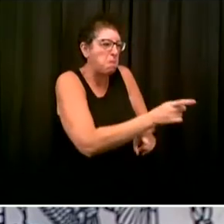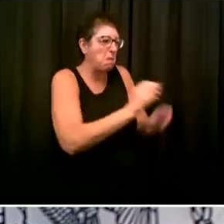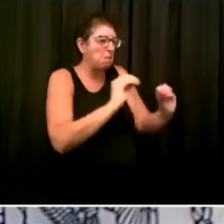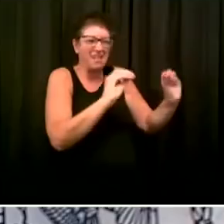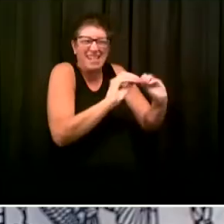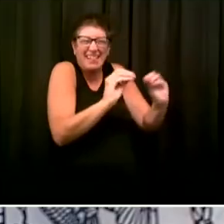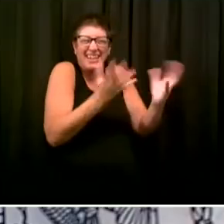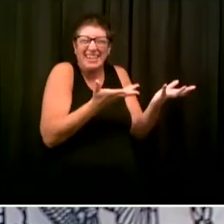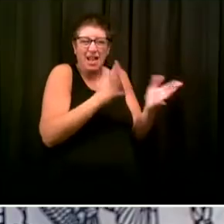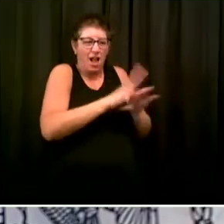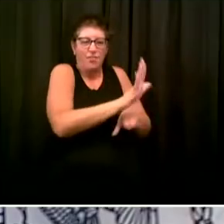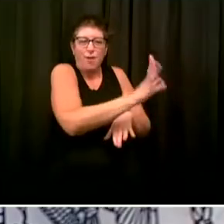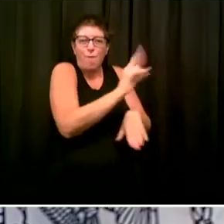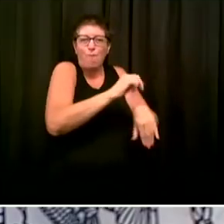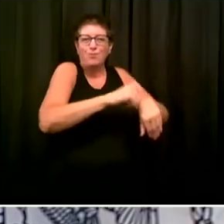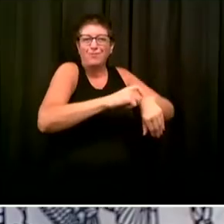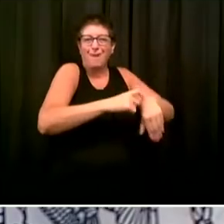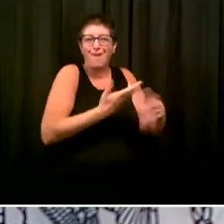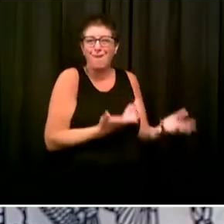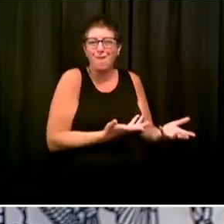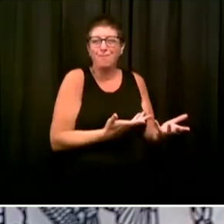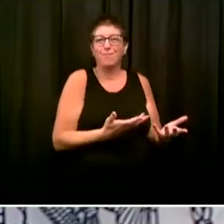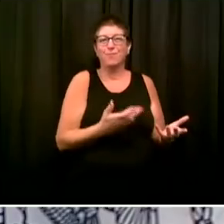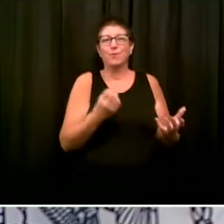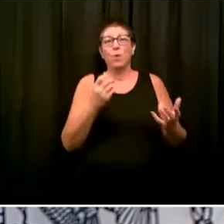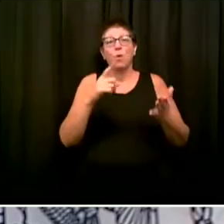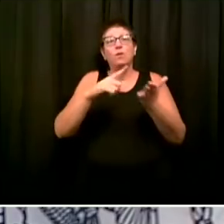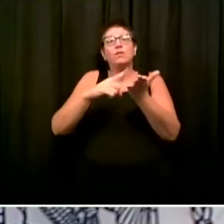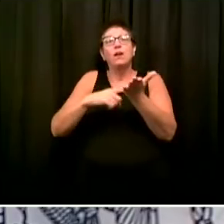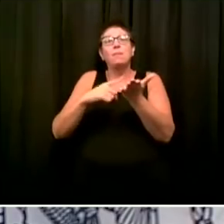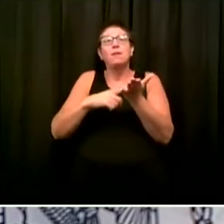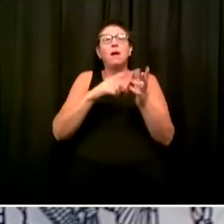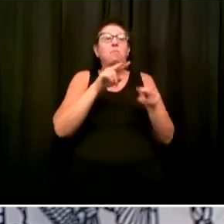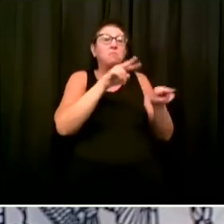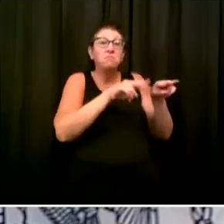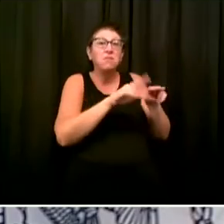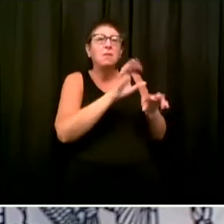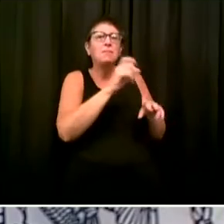IN A RESTAURANT ITIS OWNED BY A PRIVATE OWNR,E WE DON'T HAVE SOMEONE SITTING IN THAT